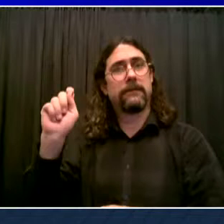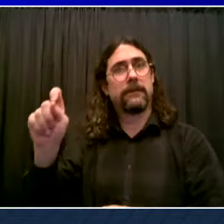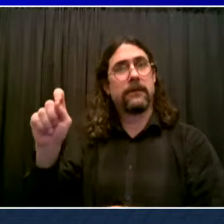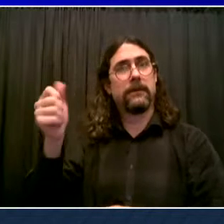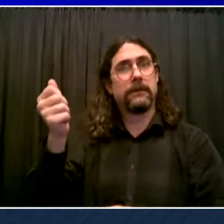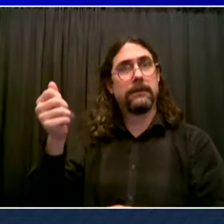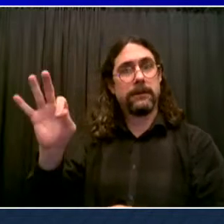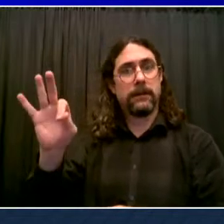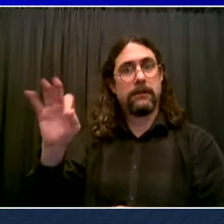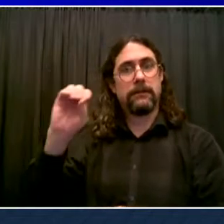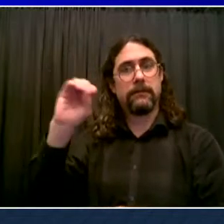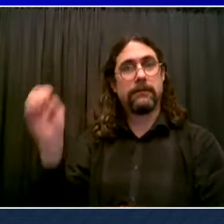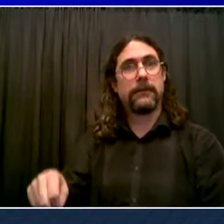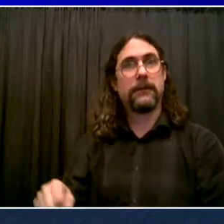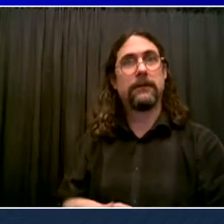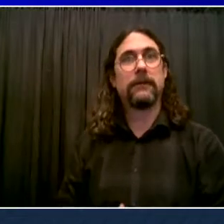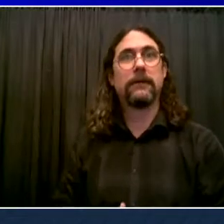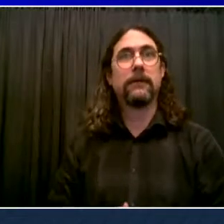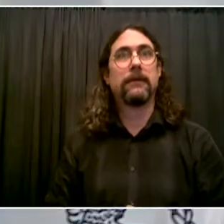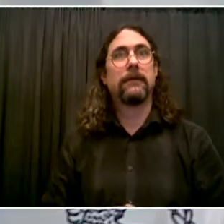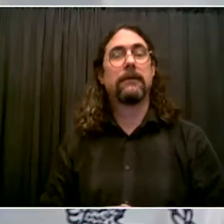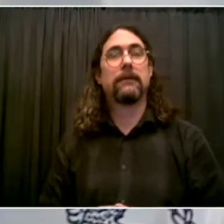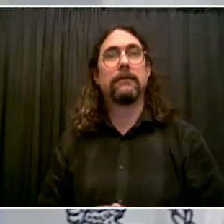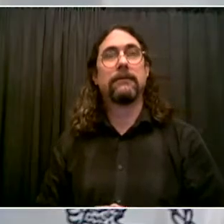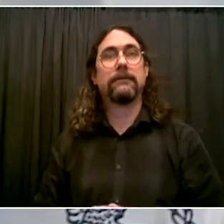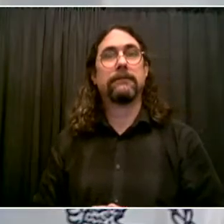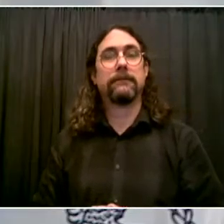COVID, SEVEN-DAY